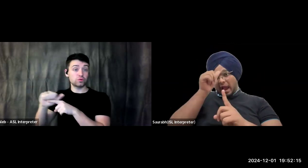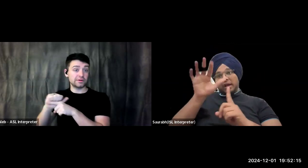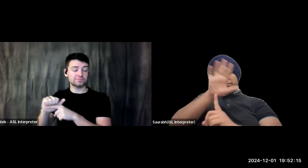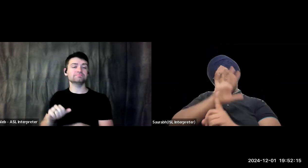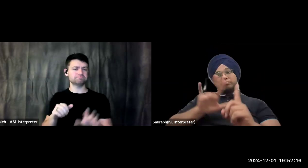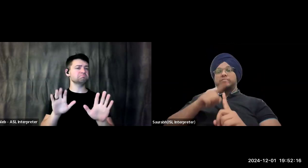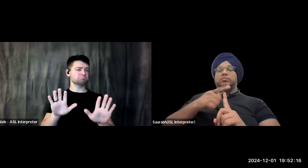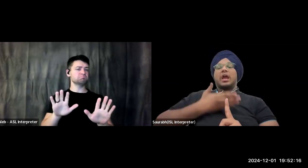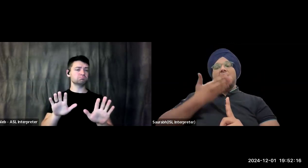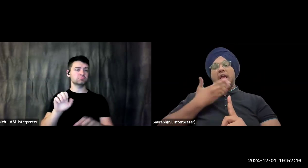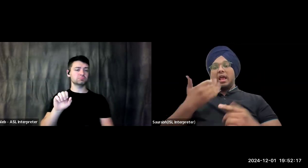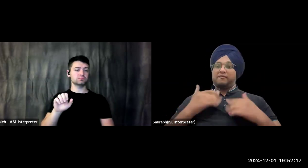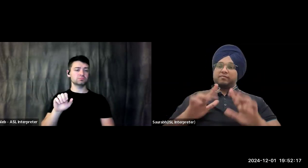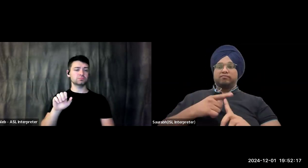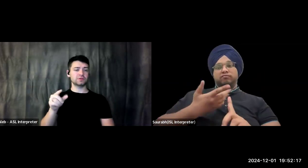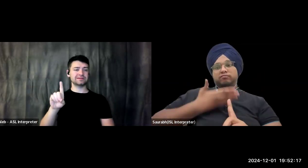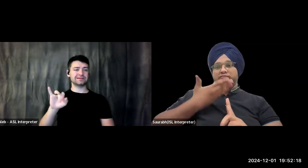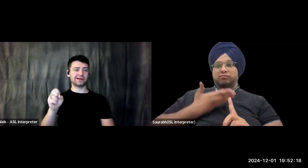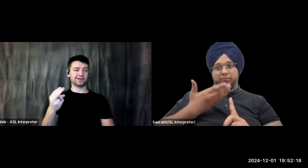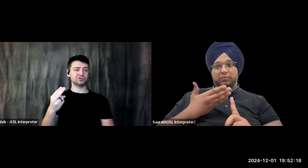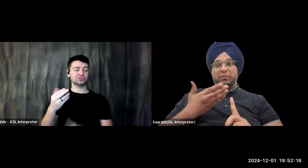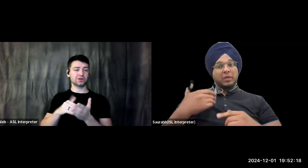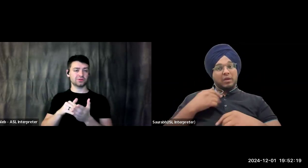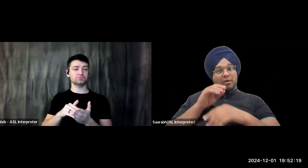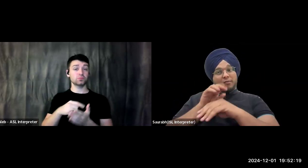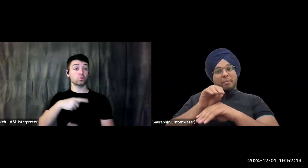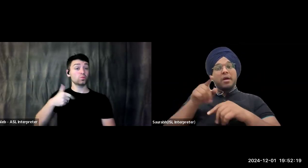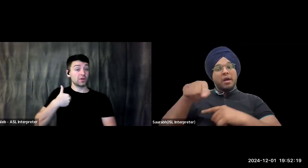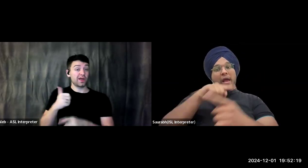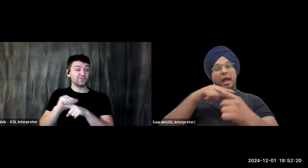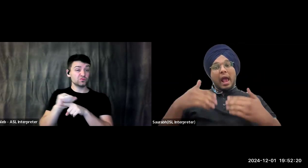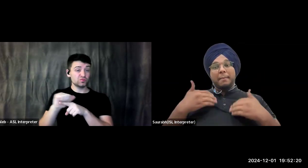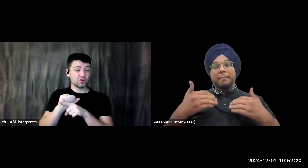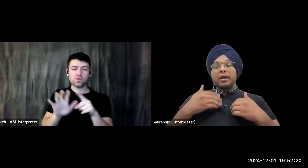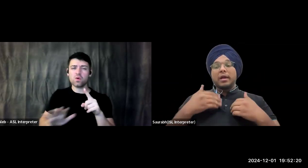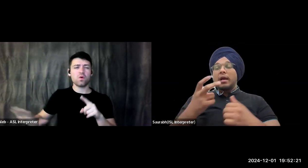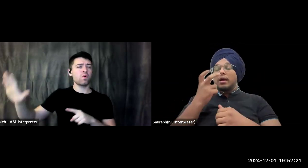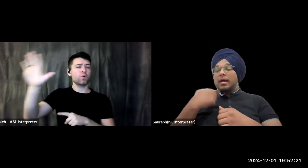And you will be happy to know that we have employed visually impaired people only